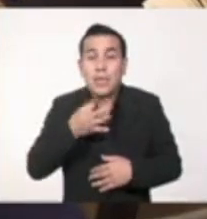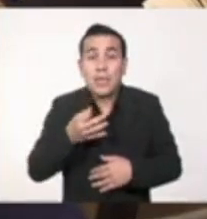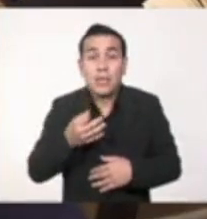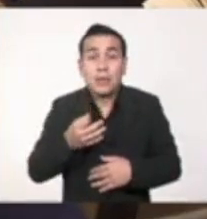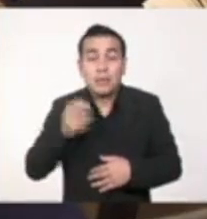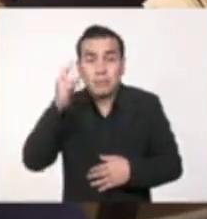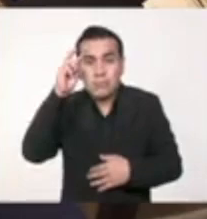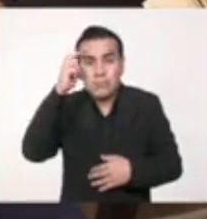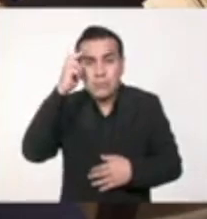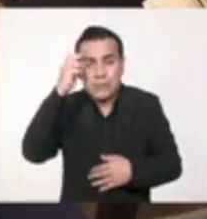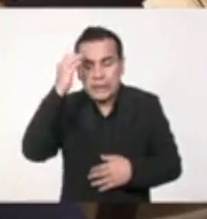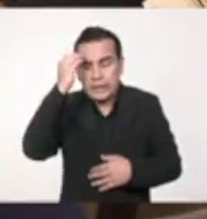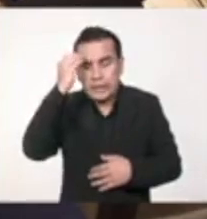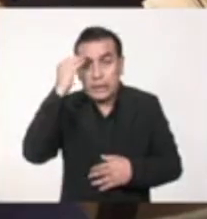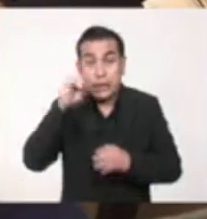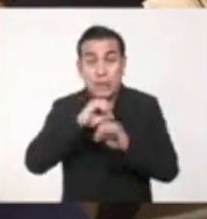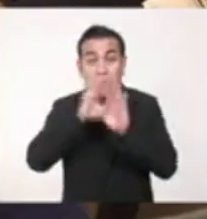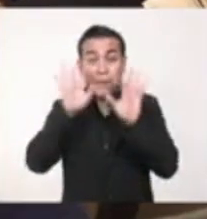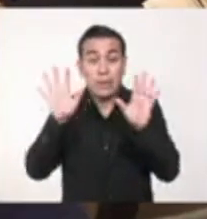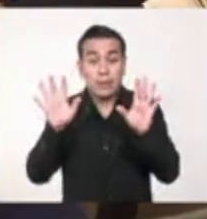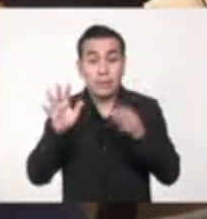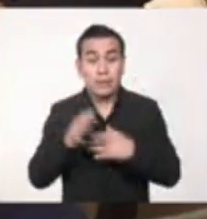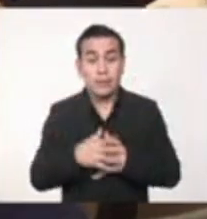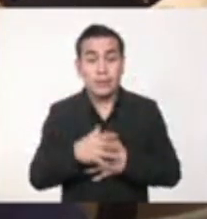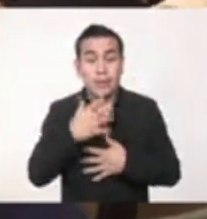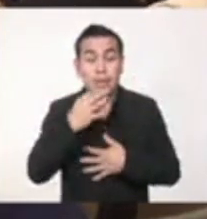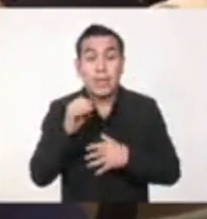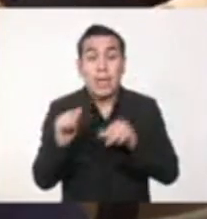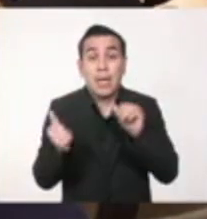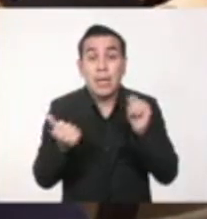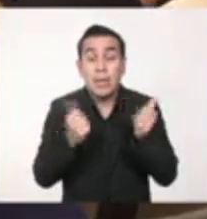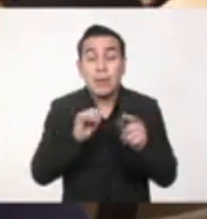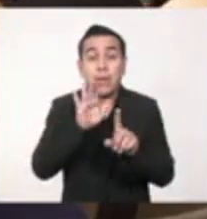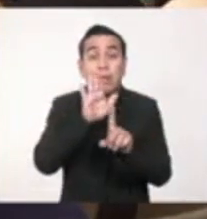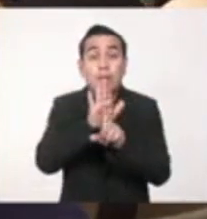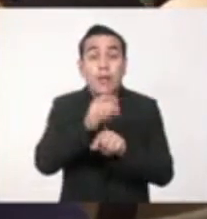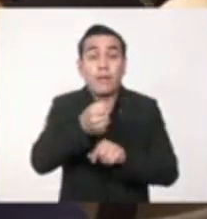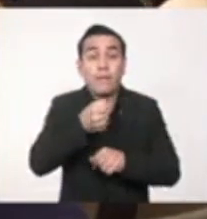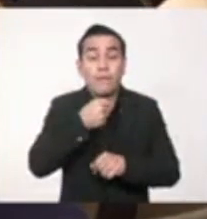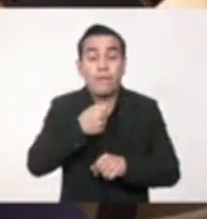in particular. They depend on you. Gentlemen, what are you